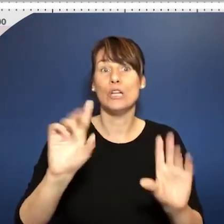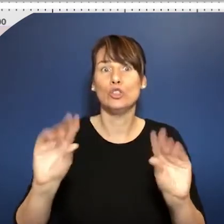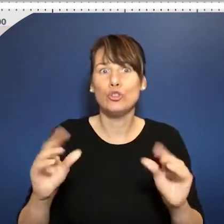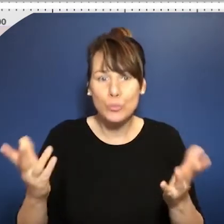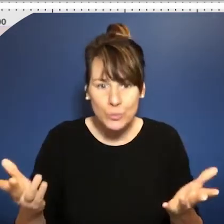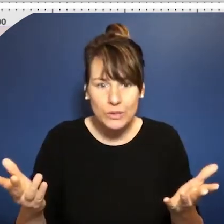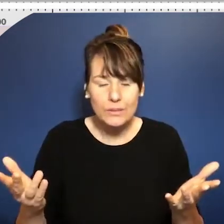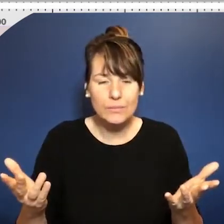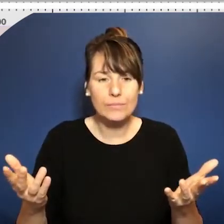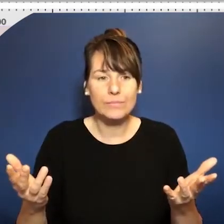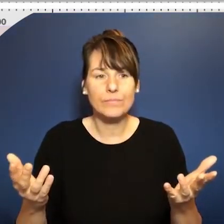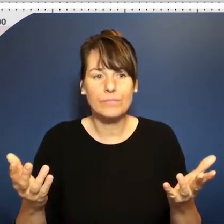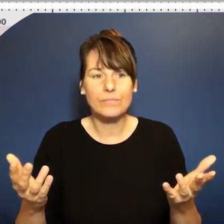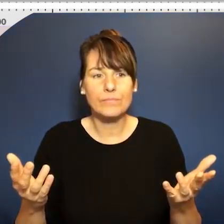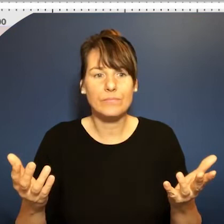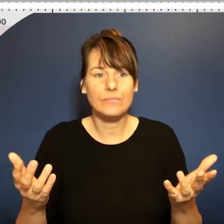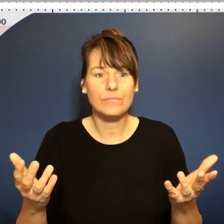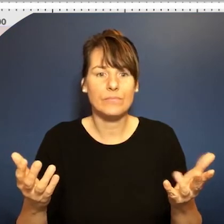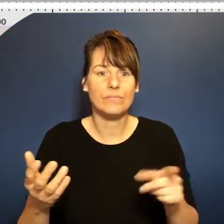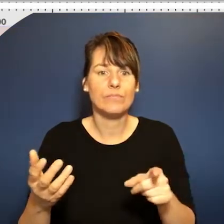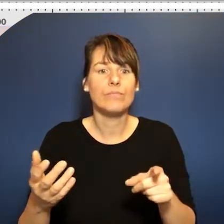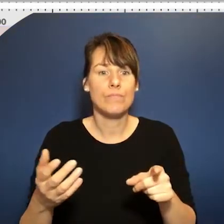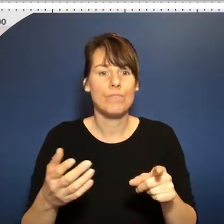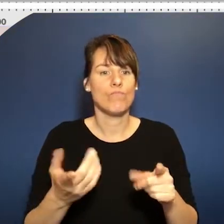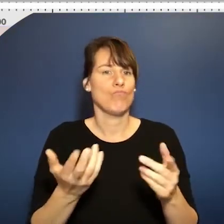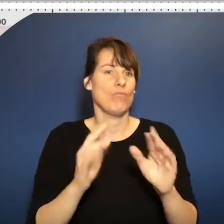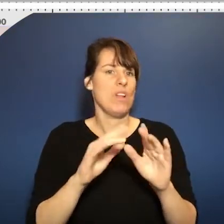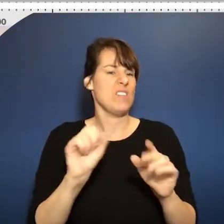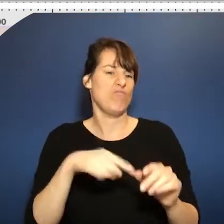hand tiers. What I can do is to put